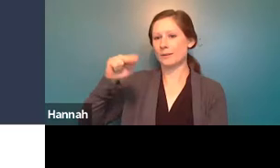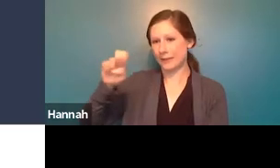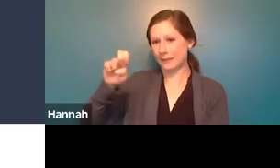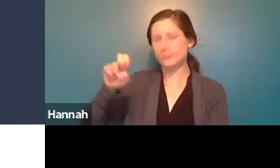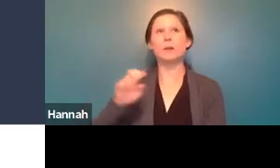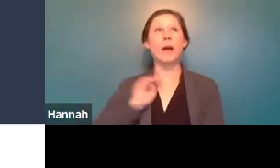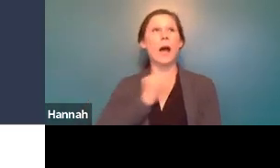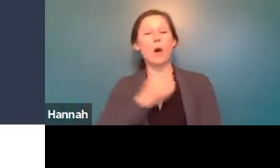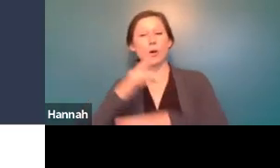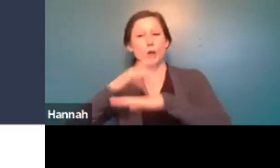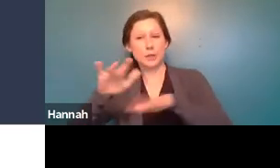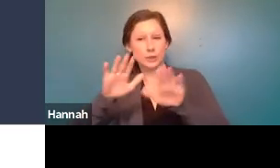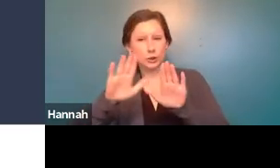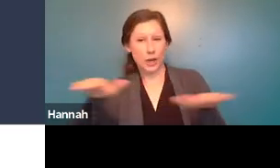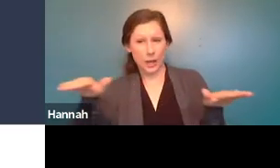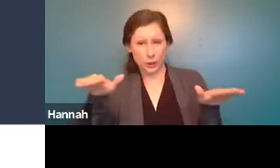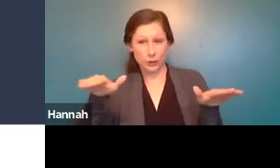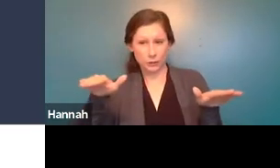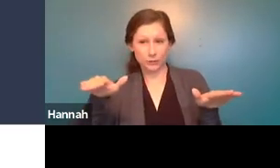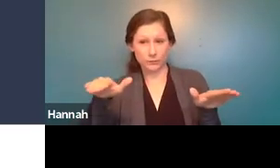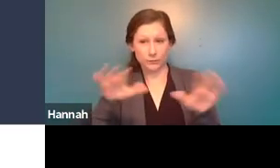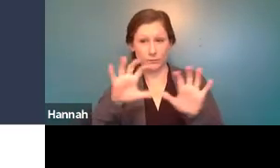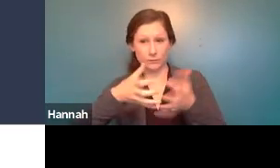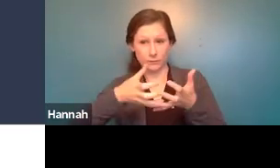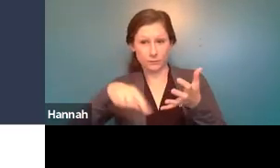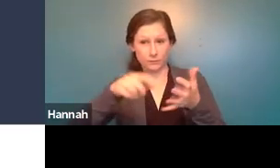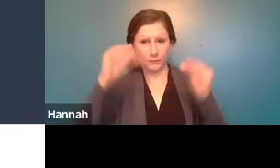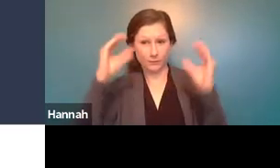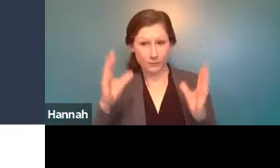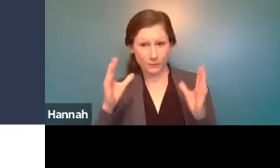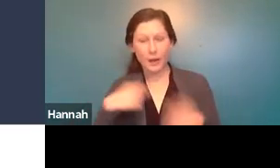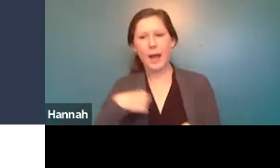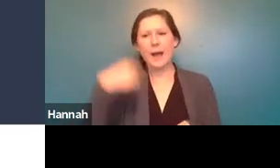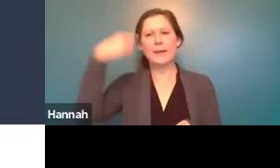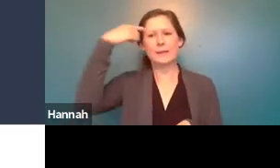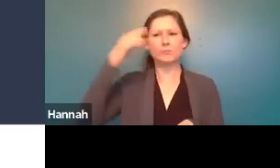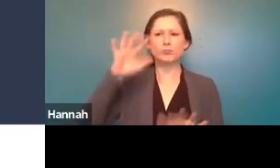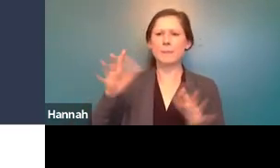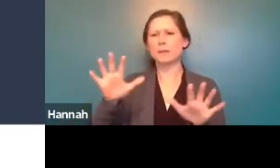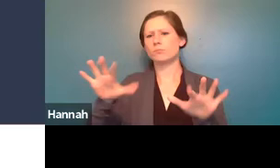Childhood. I would say it's probably a group of 10, maybe